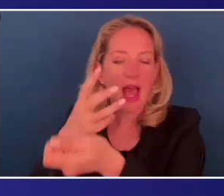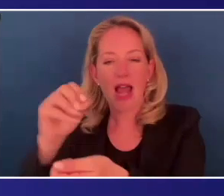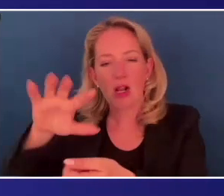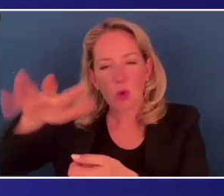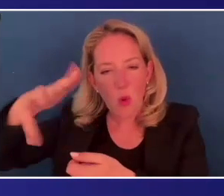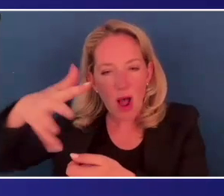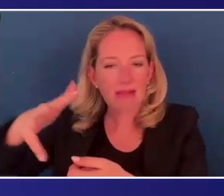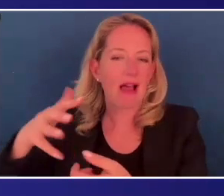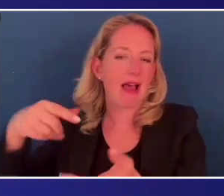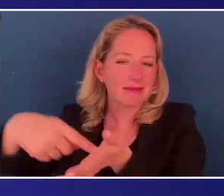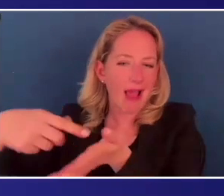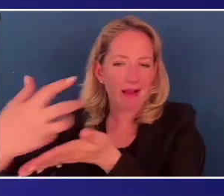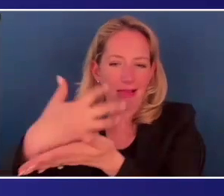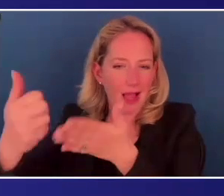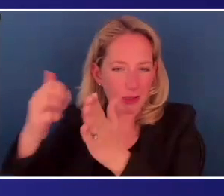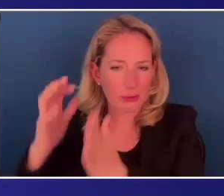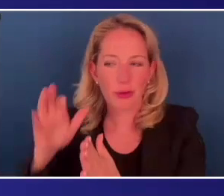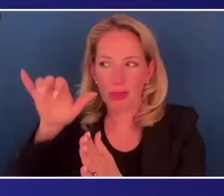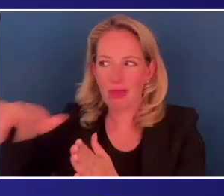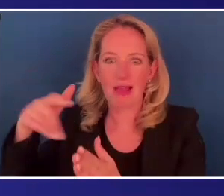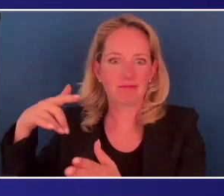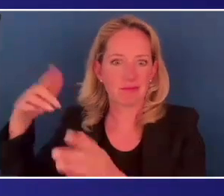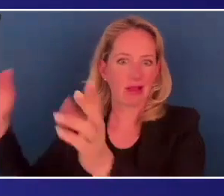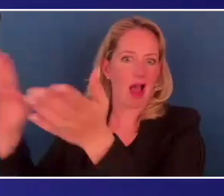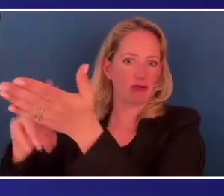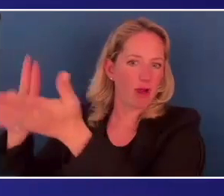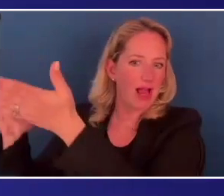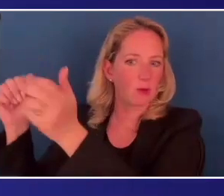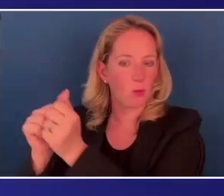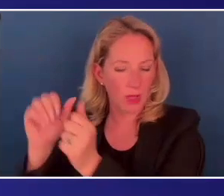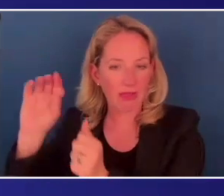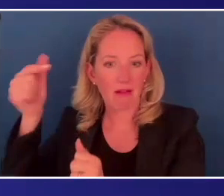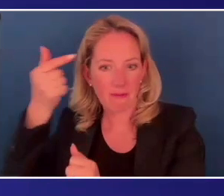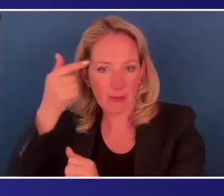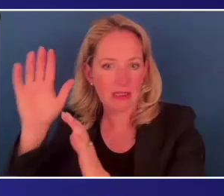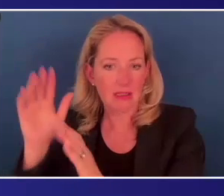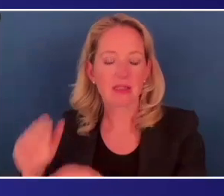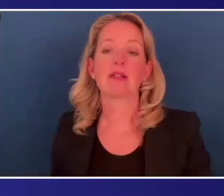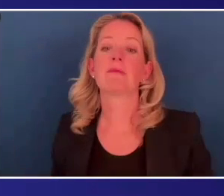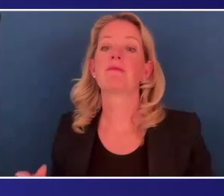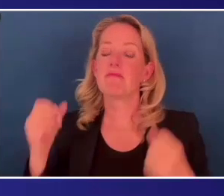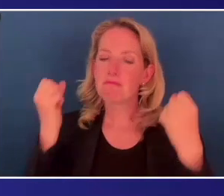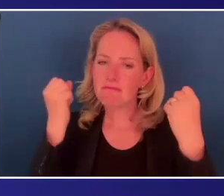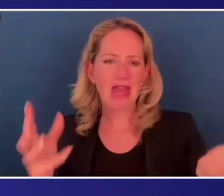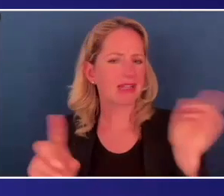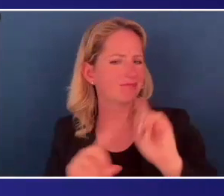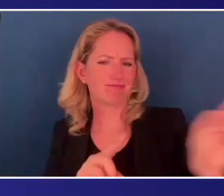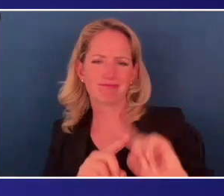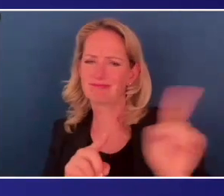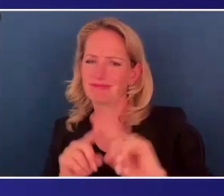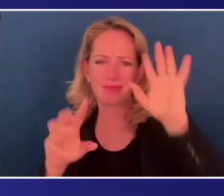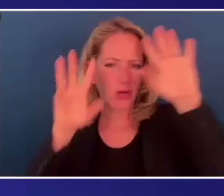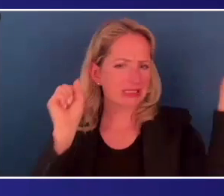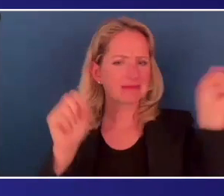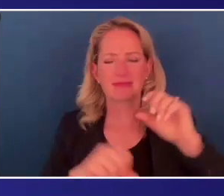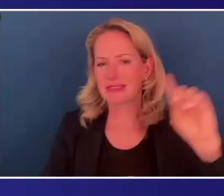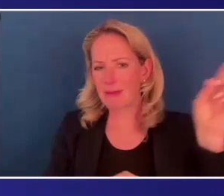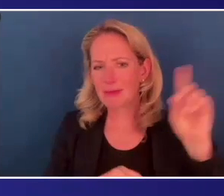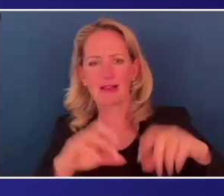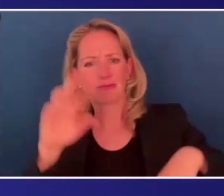Under multiple administrations. Democratic and Republican, we have been made promises about our loan repayment options and have seen those promises broken.